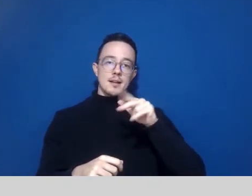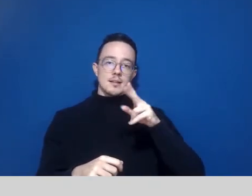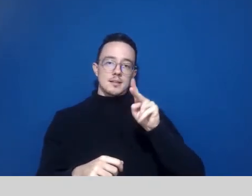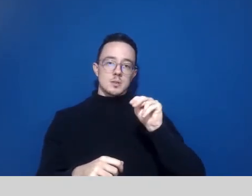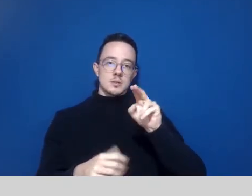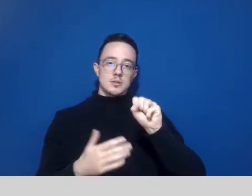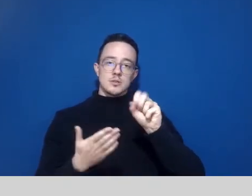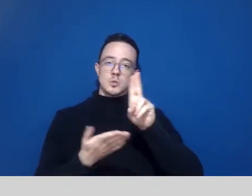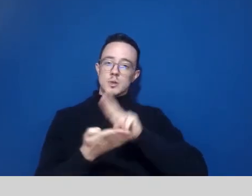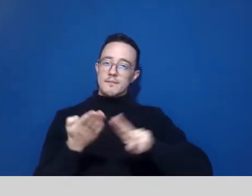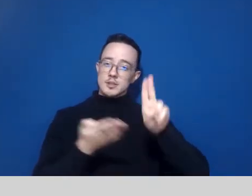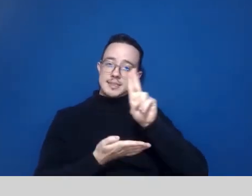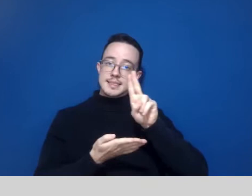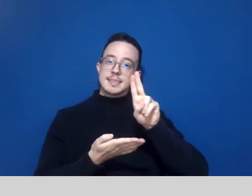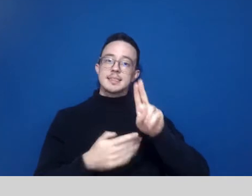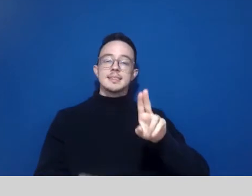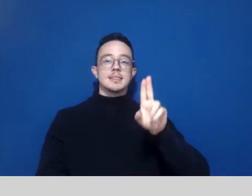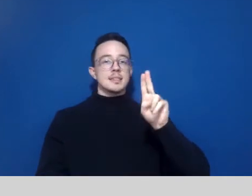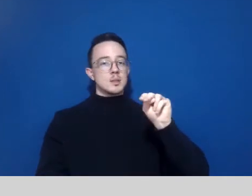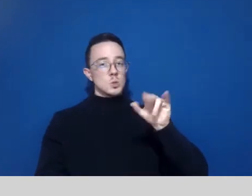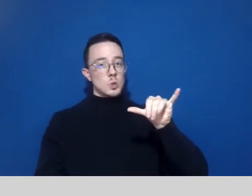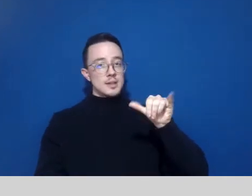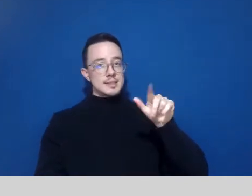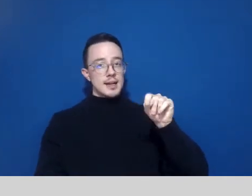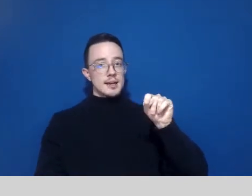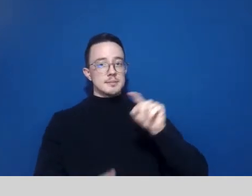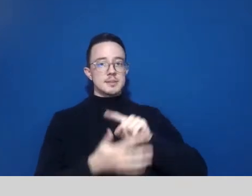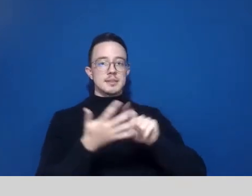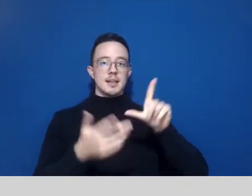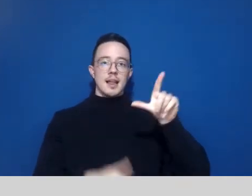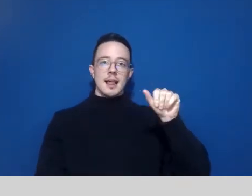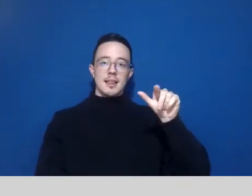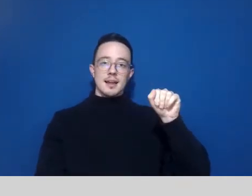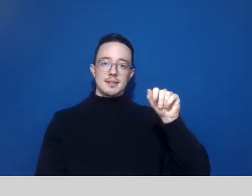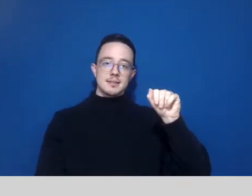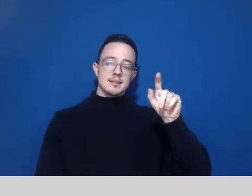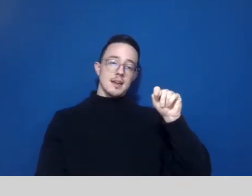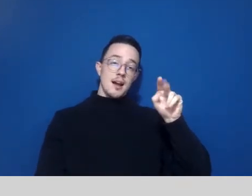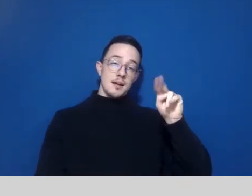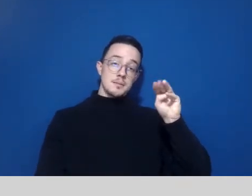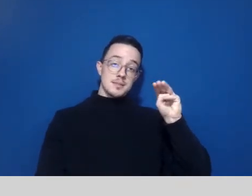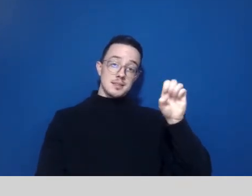The New York Times, The L.A. Times, The Economist of data. And they're all publishing their data as CSV files